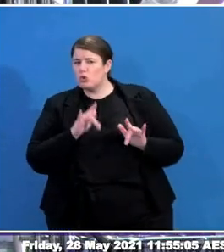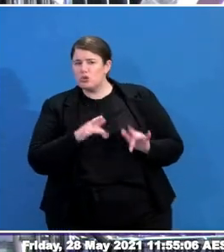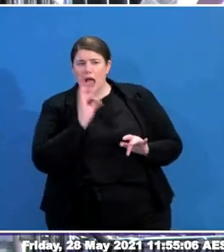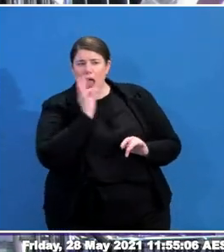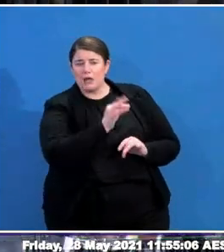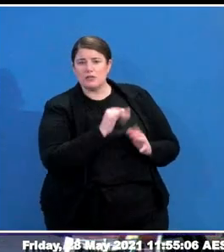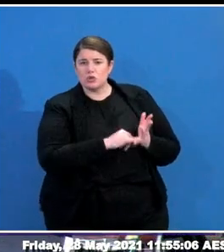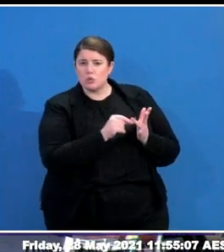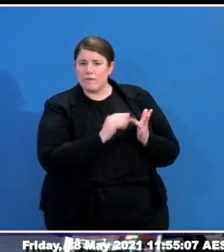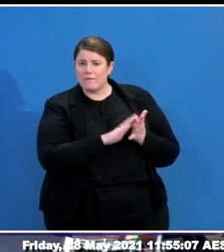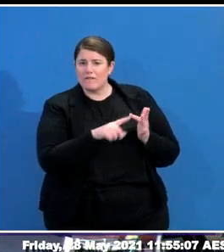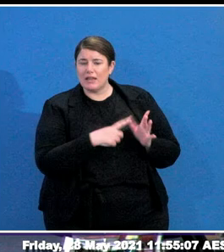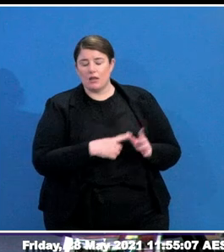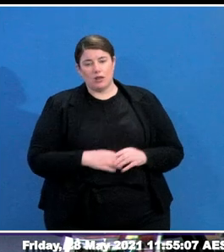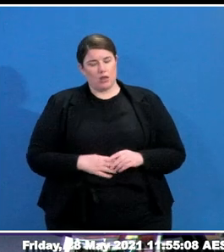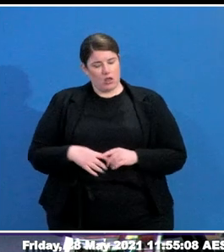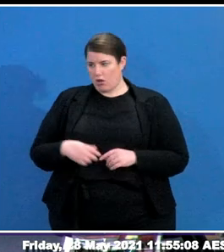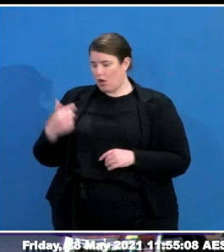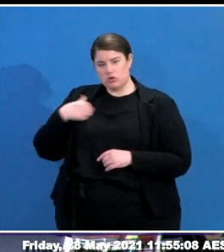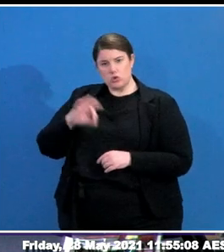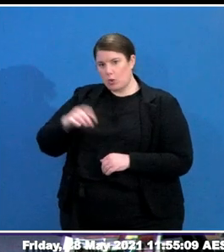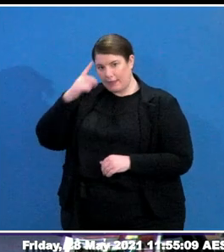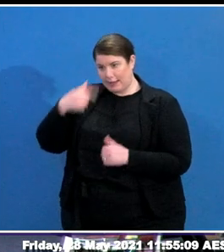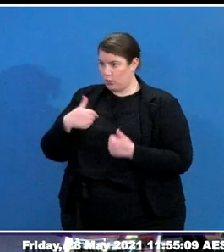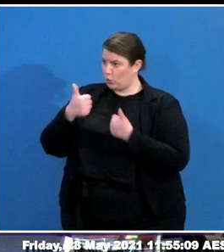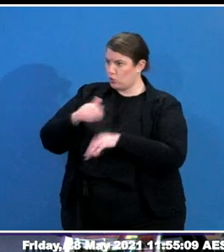As I said, I think it would be highly inappropriate for me, at this